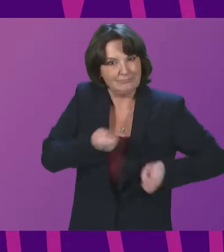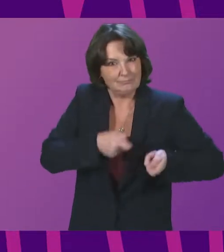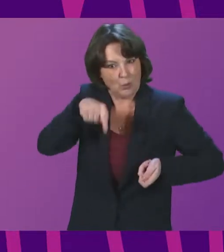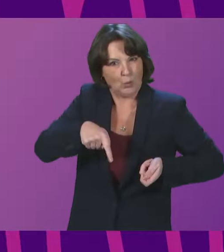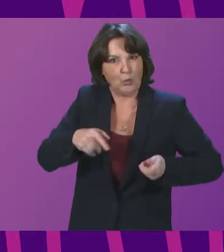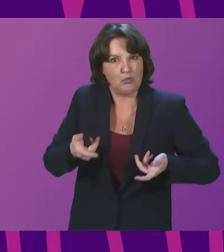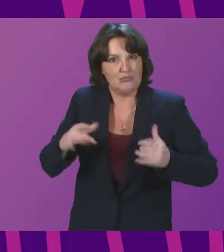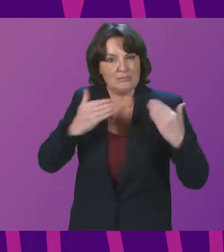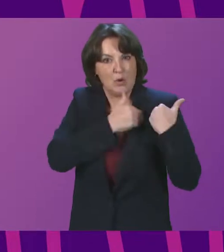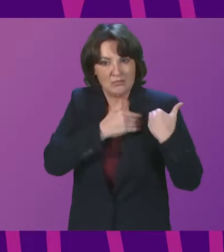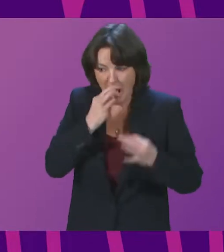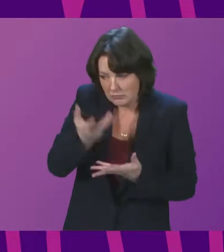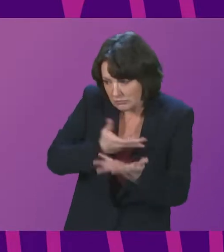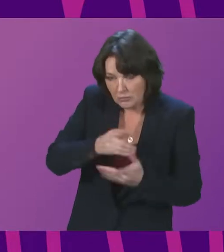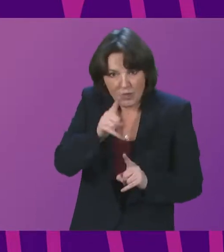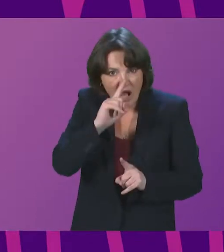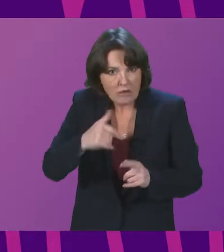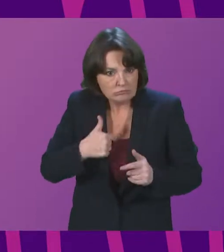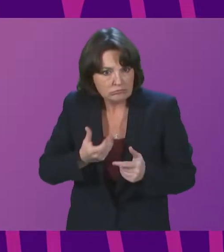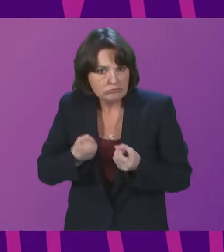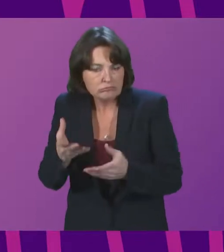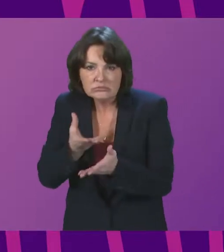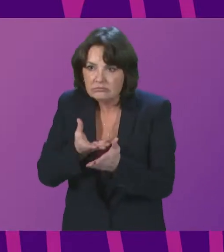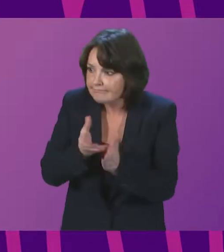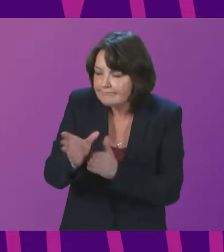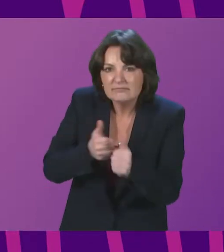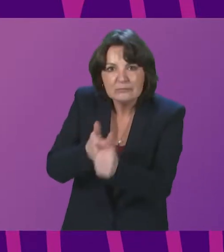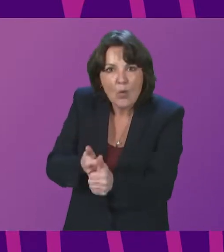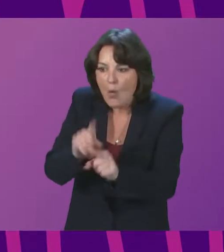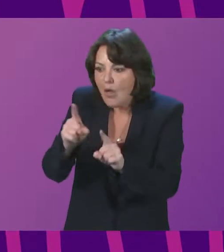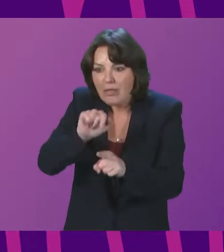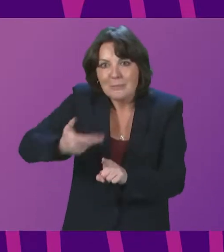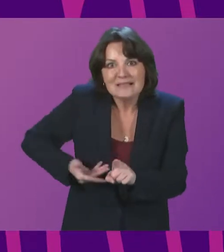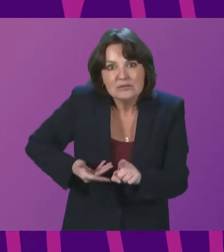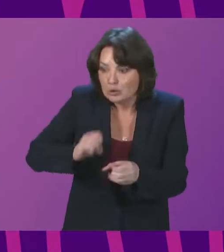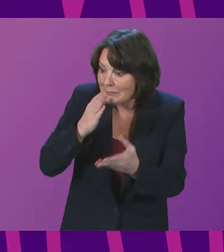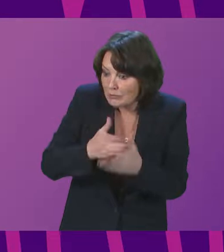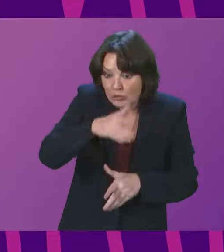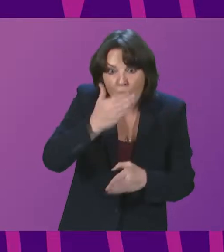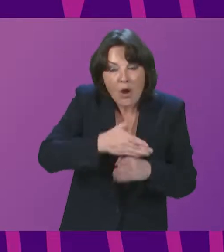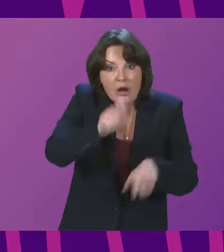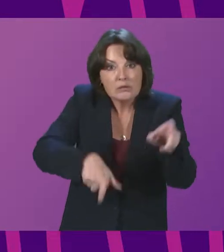and to offer whatever support it can to help the business and the workers who are affected.